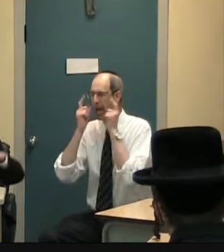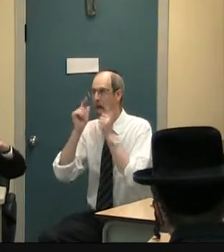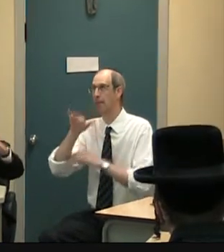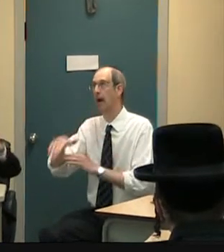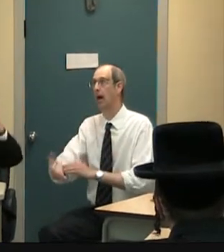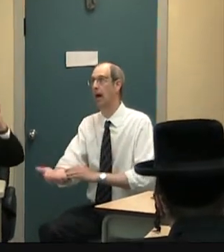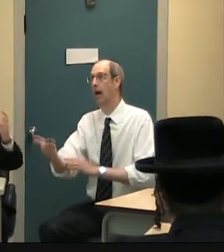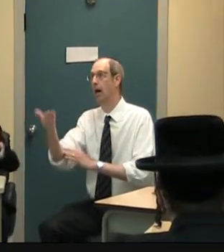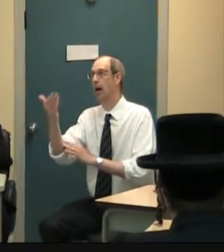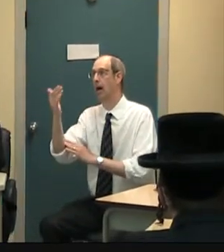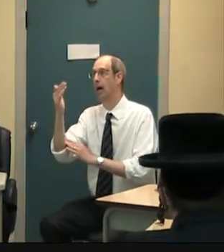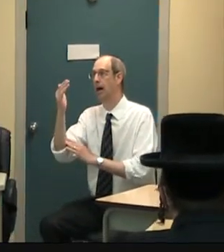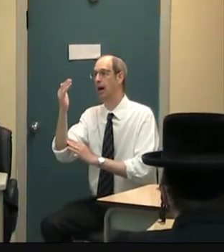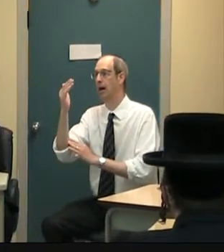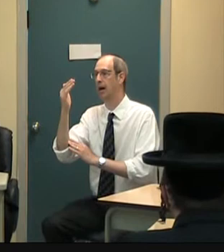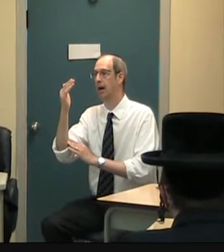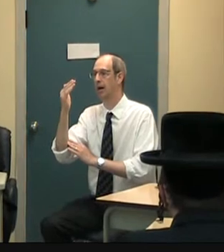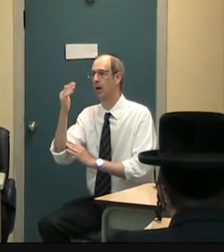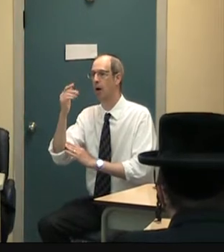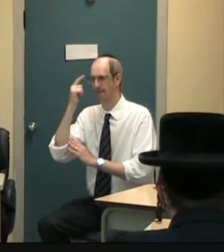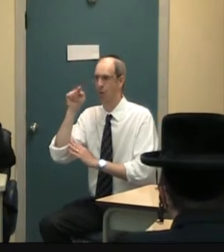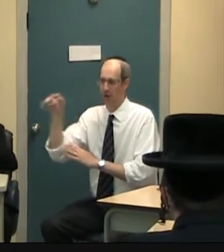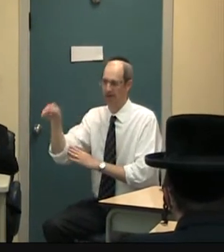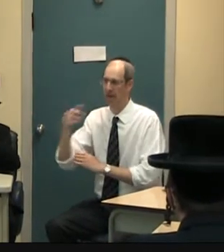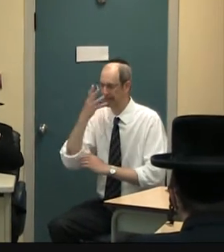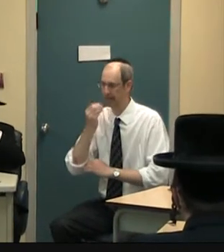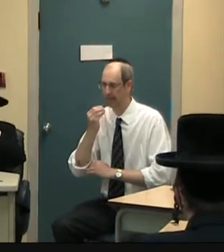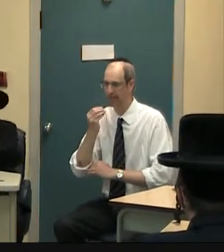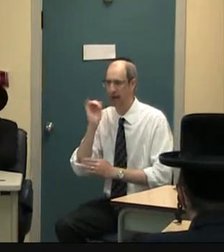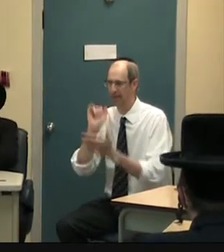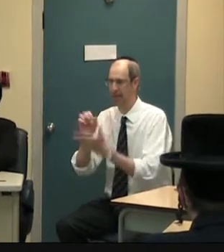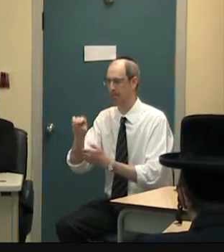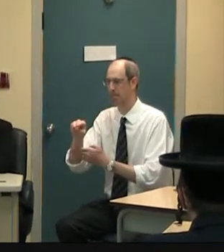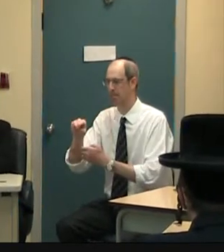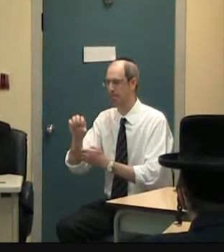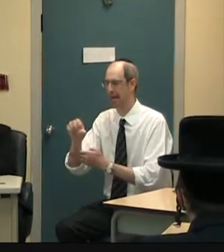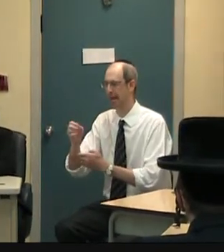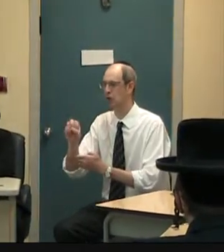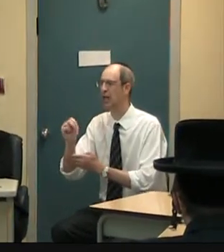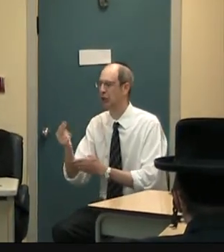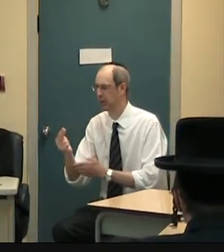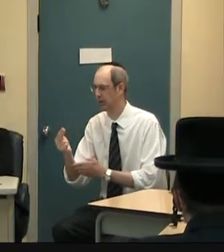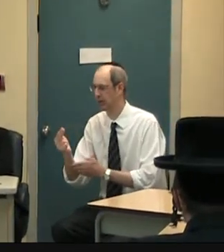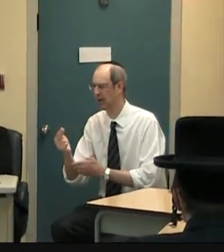To sort of make up in the fact that they slept it that's the memory now these but russians are so much to understand